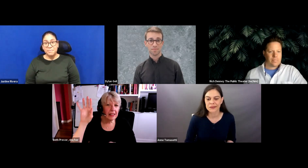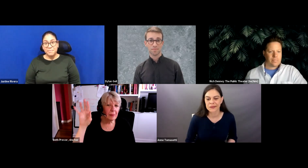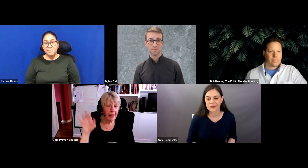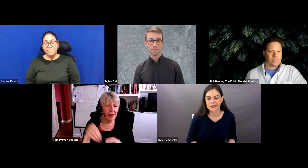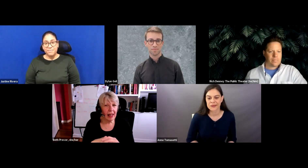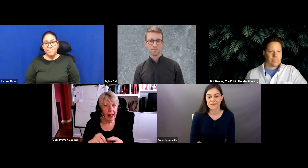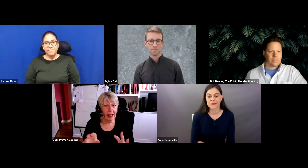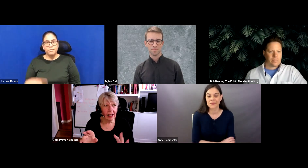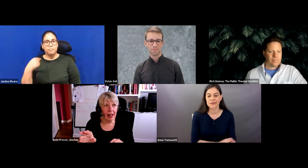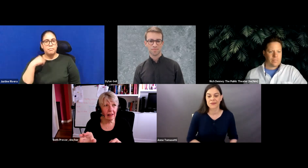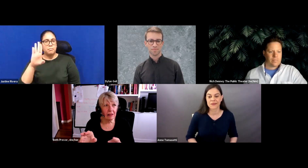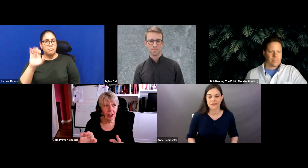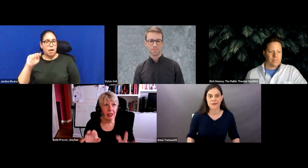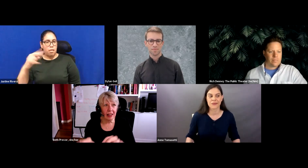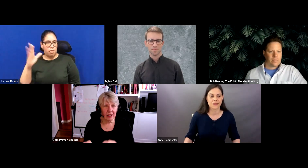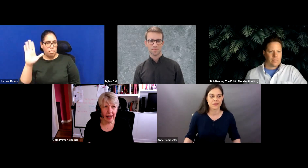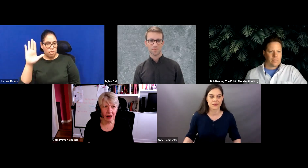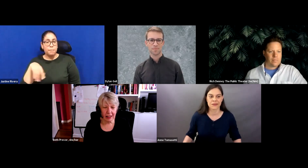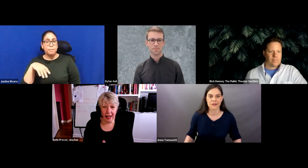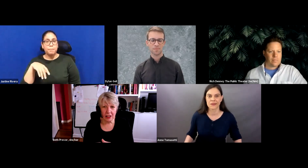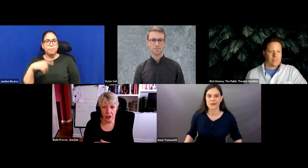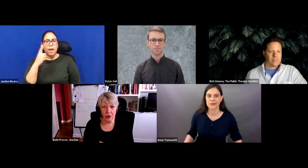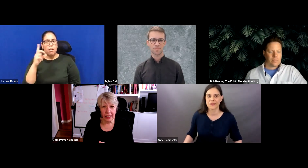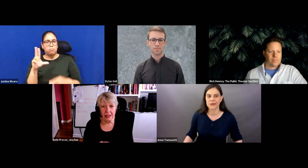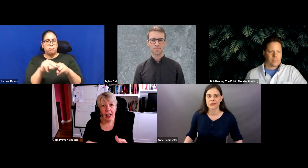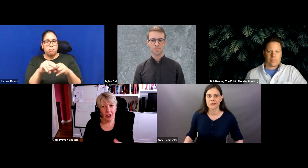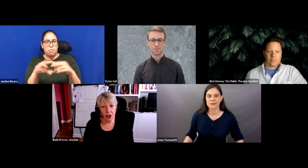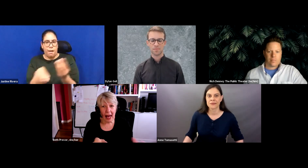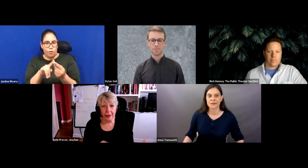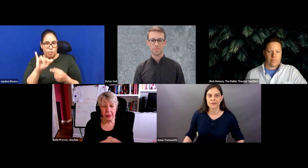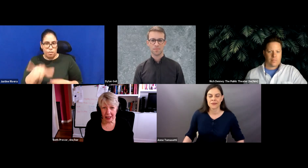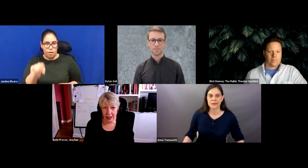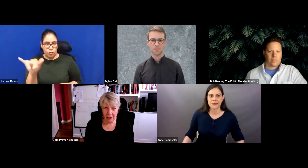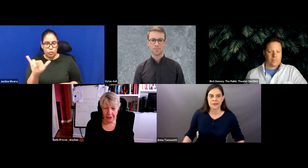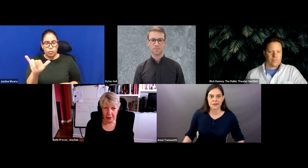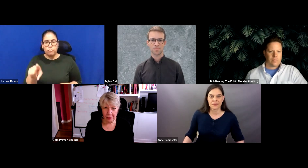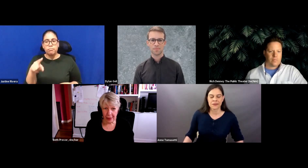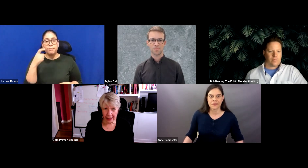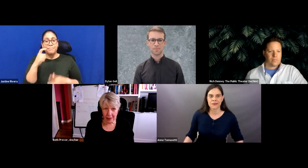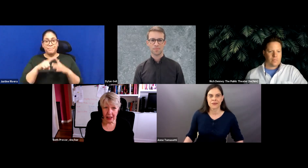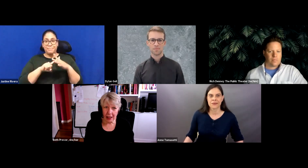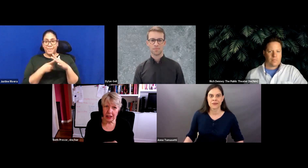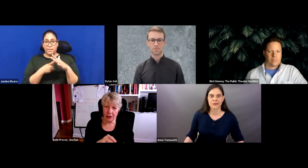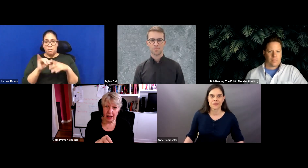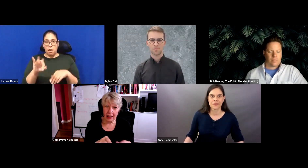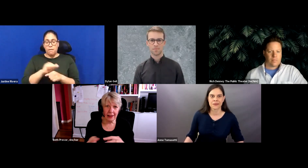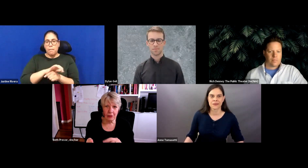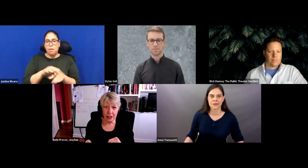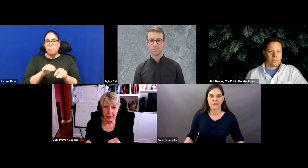This is Beth. Just to kind of tag on to that, too, is, you know, at the beginning of the pandemic, I mean, I think Rich